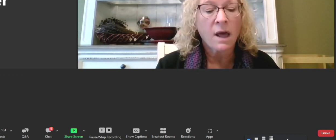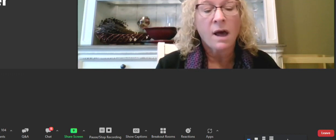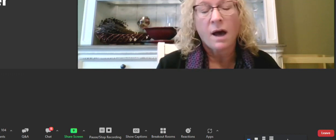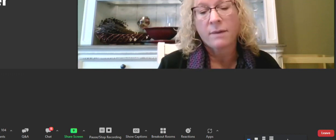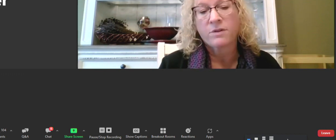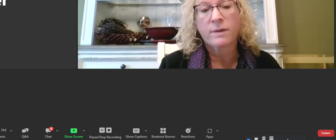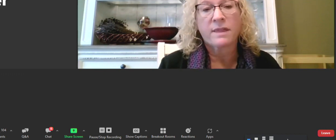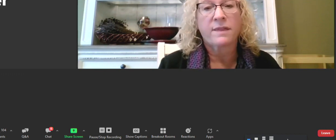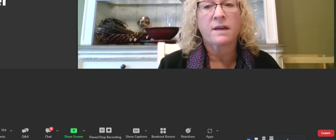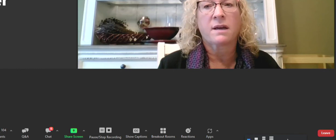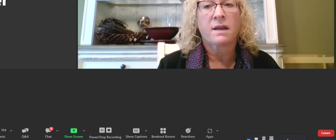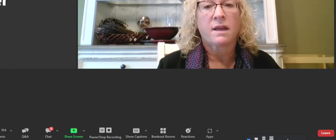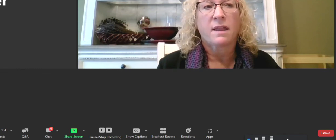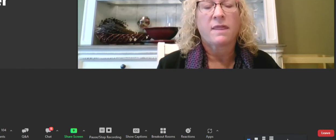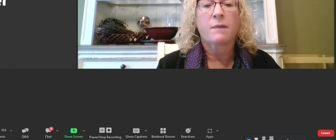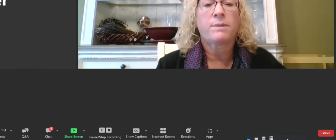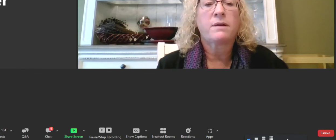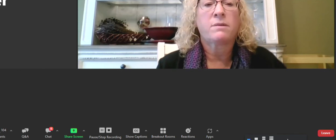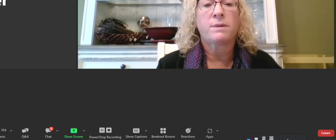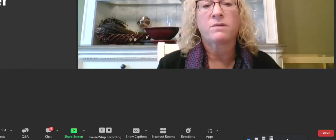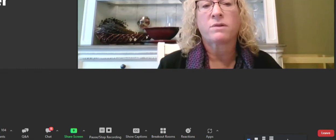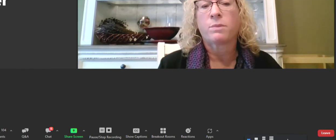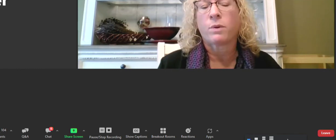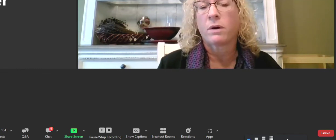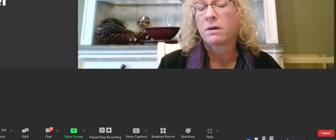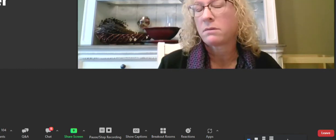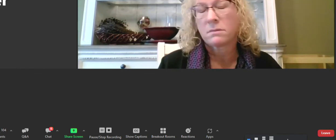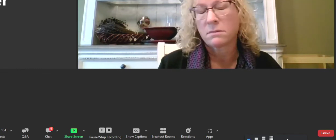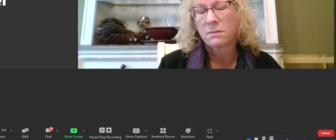I think that peer to peer support